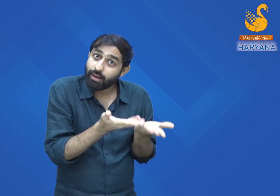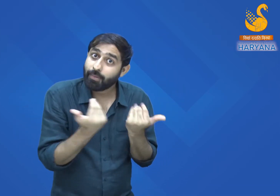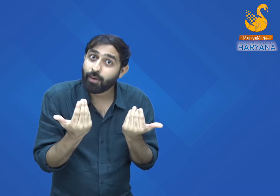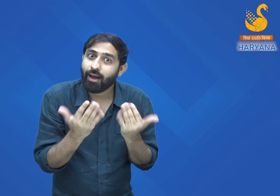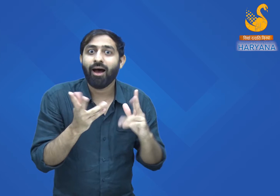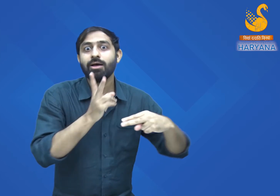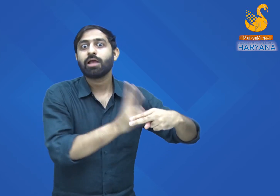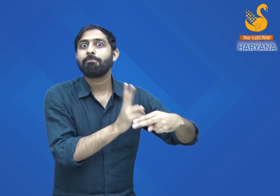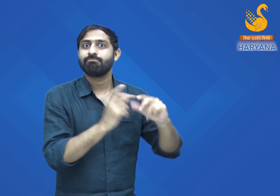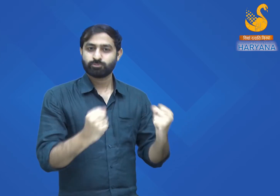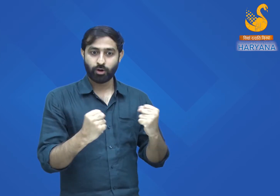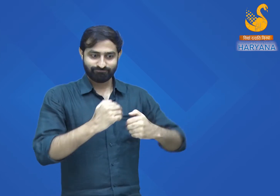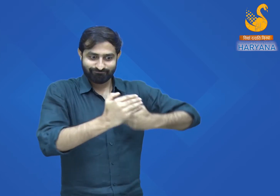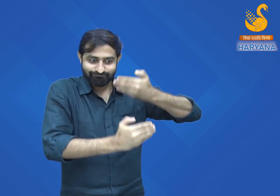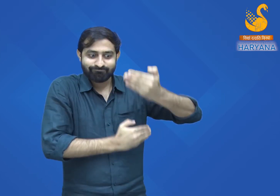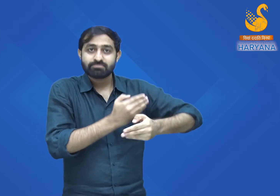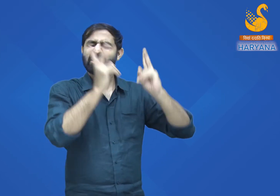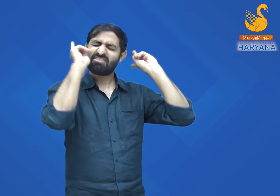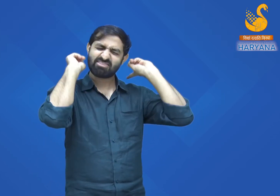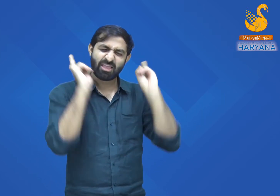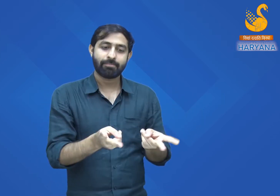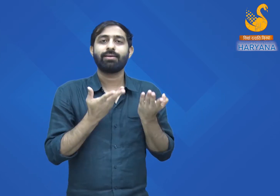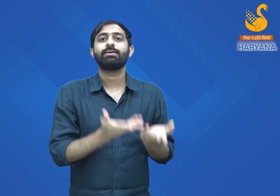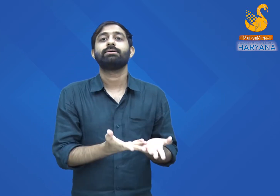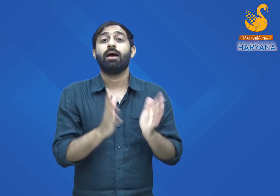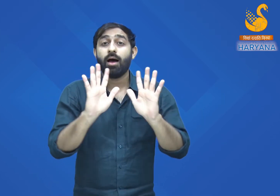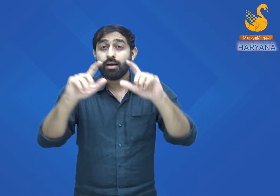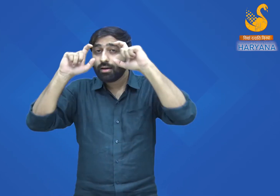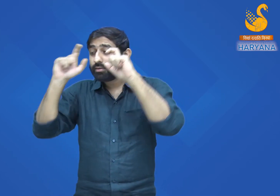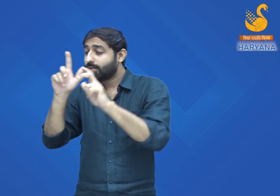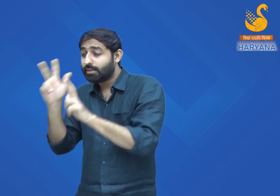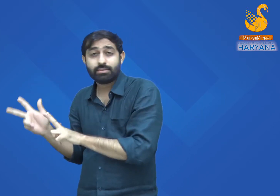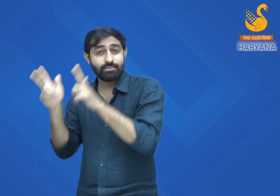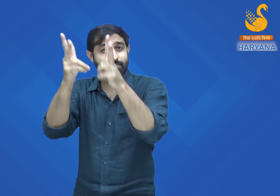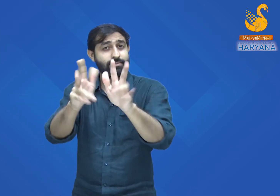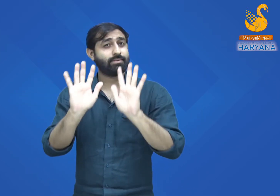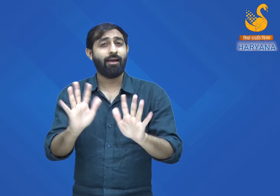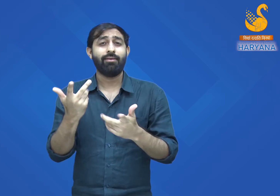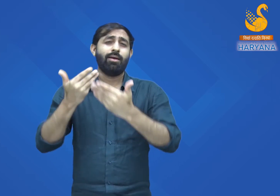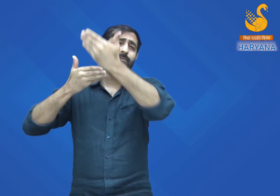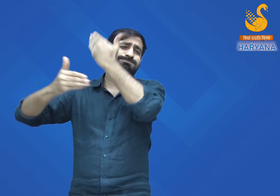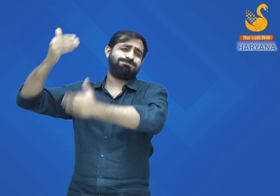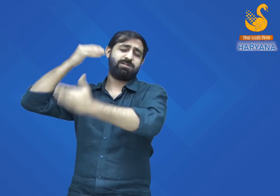did our culture or language affected? No. it remained same and strong. Nirmal Verma says